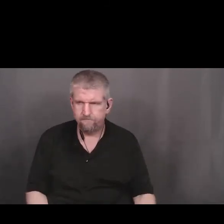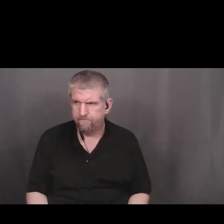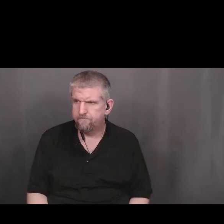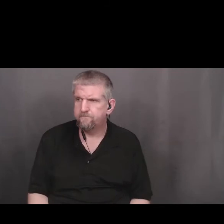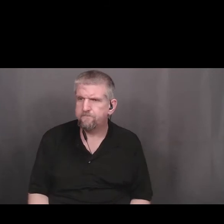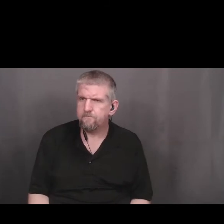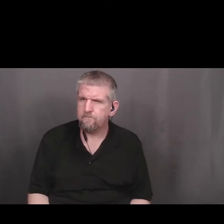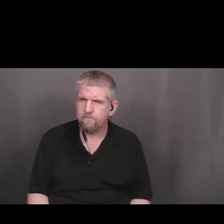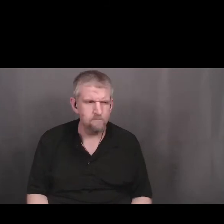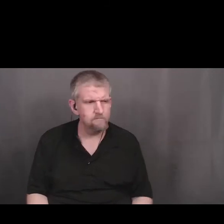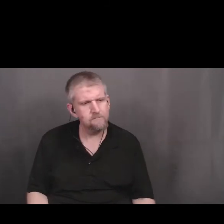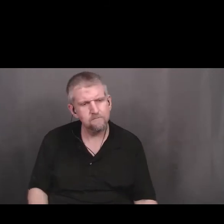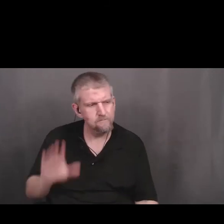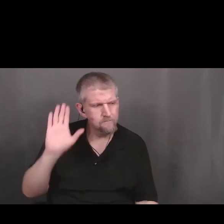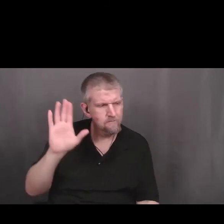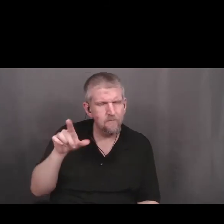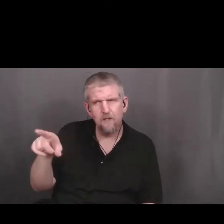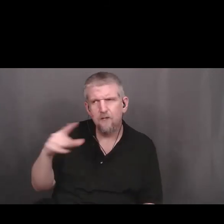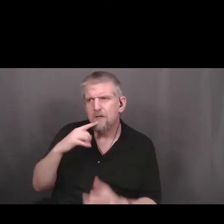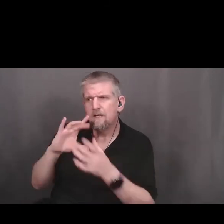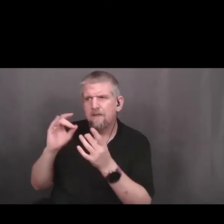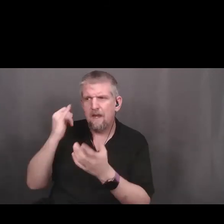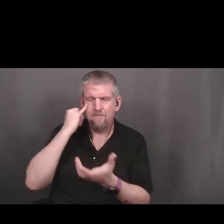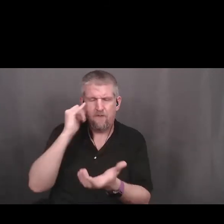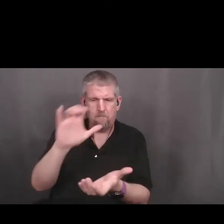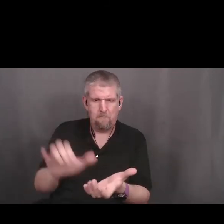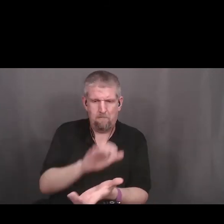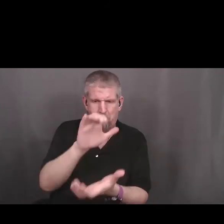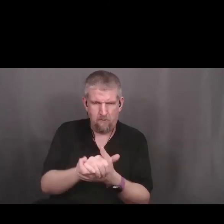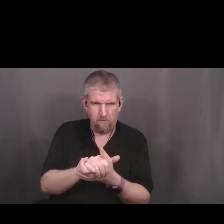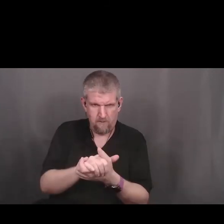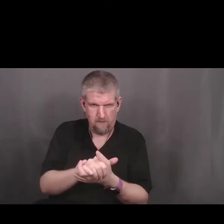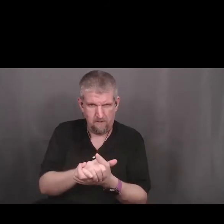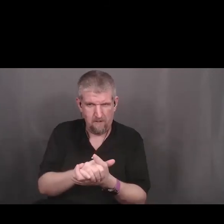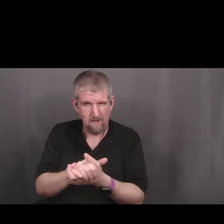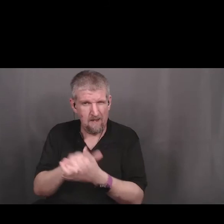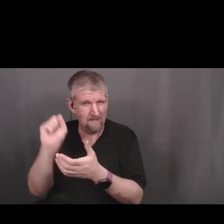[Parent] Jonathan, you said that if they get married that they would be disqualified for SSDI?